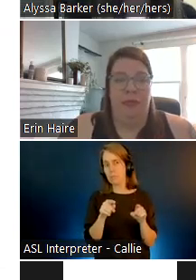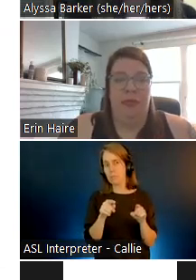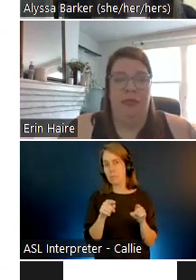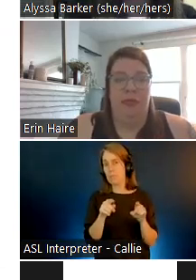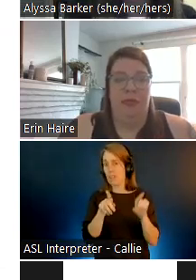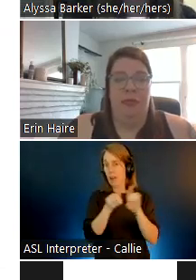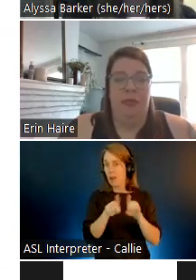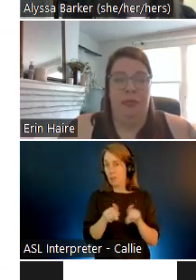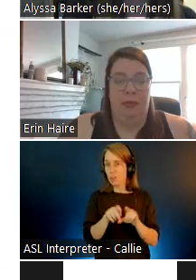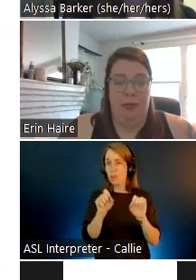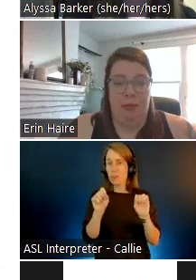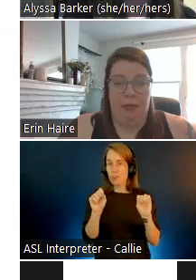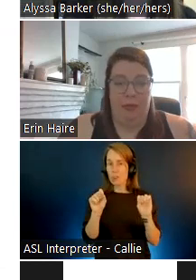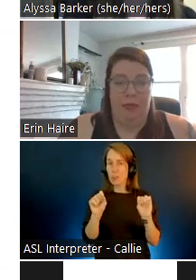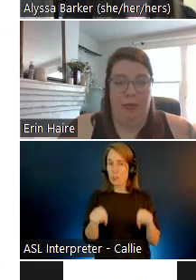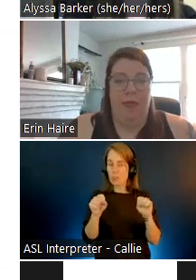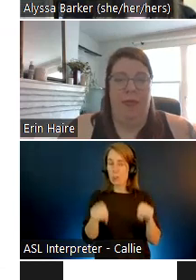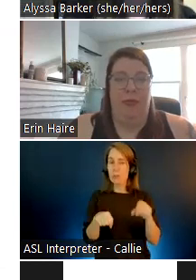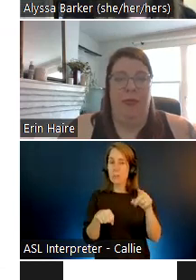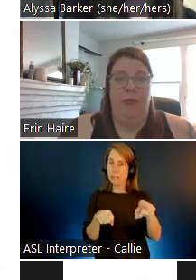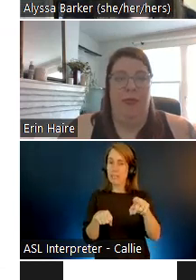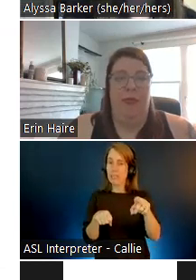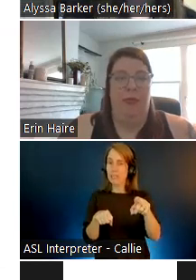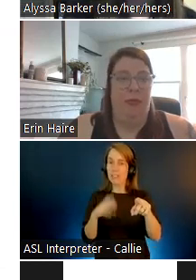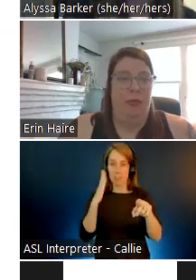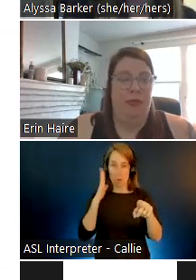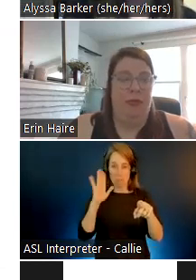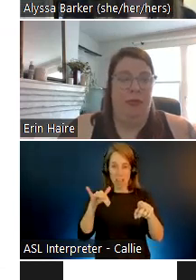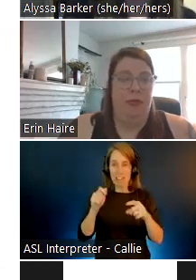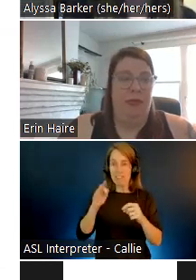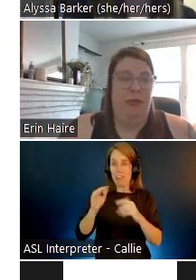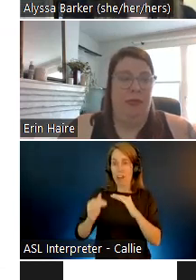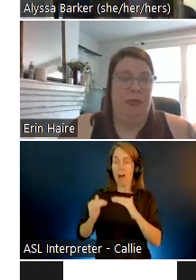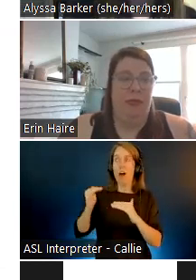financial or administrative burden as well um we've seen cases where people ask that like the